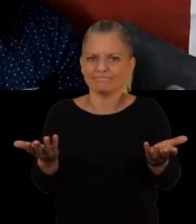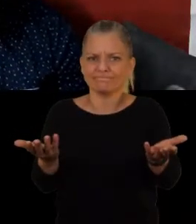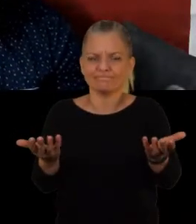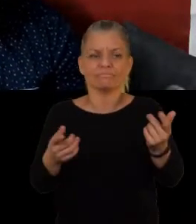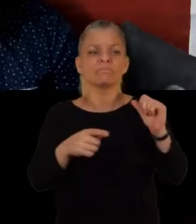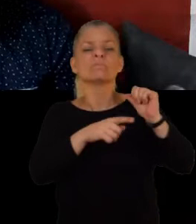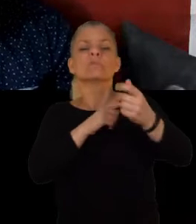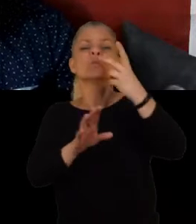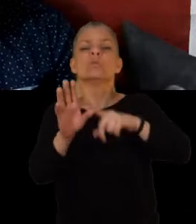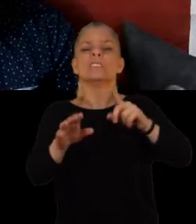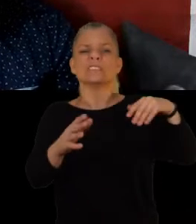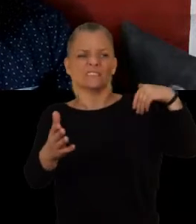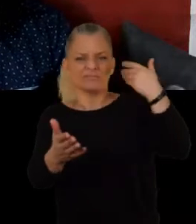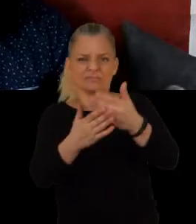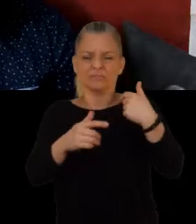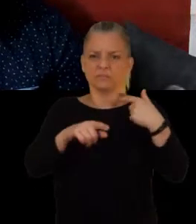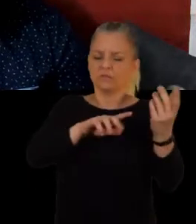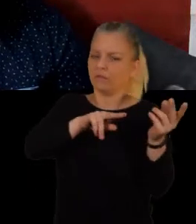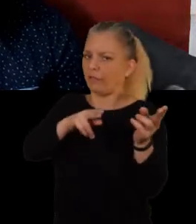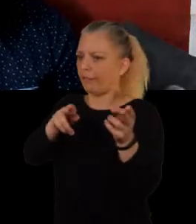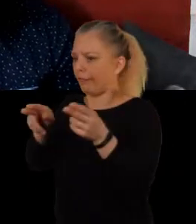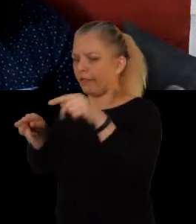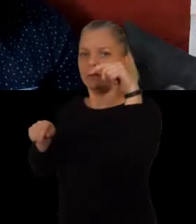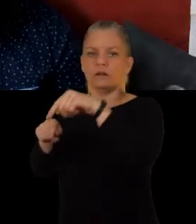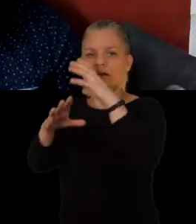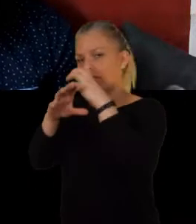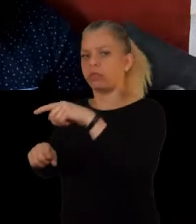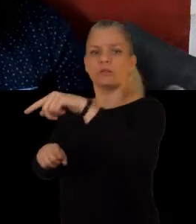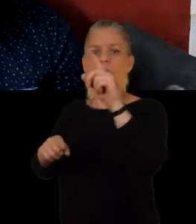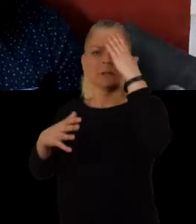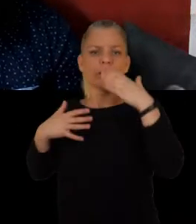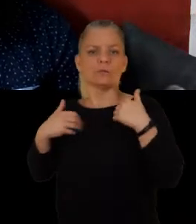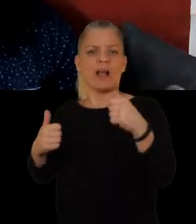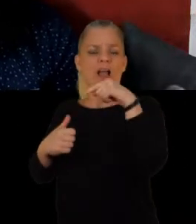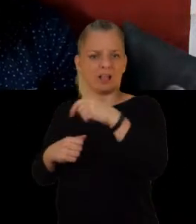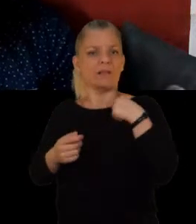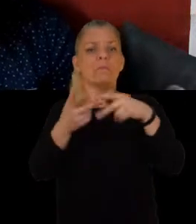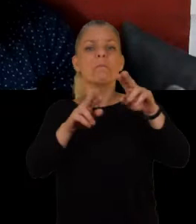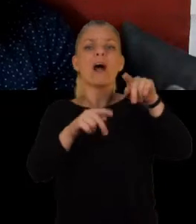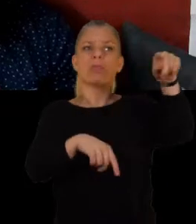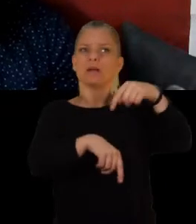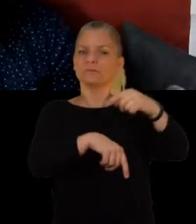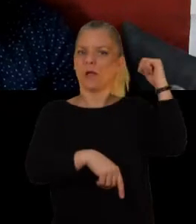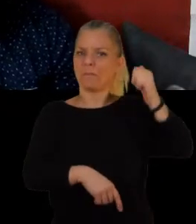of day-to-day and uh so you know after a couple of years i just gravitated back to mental health